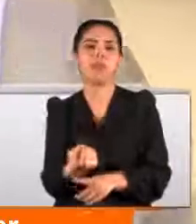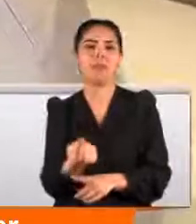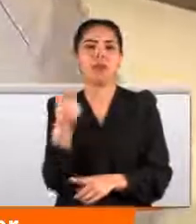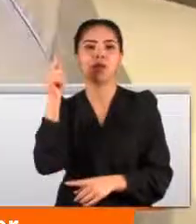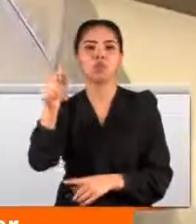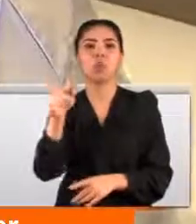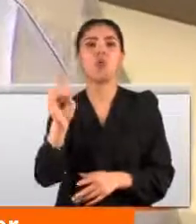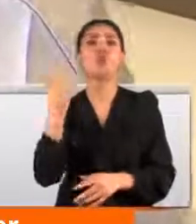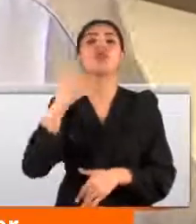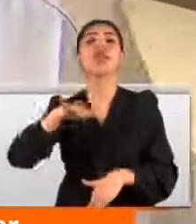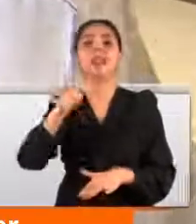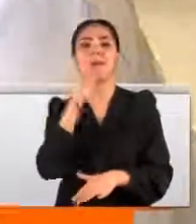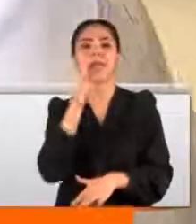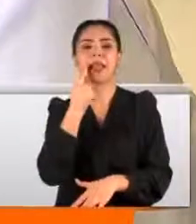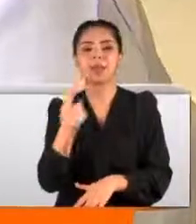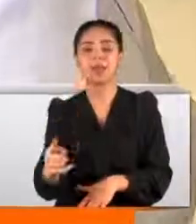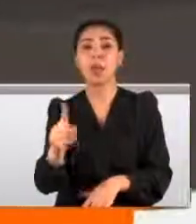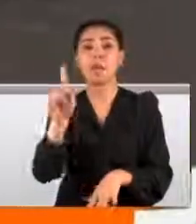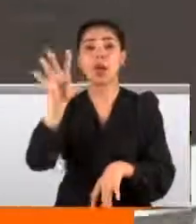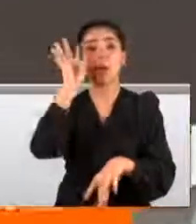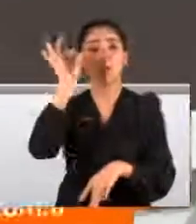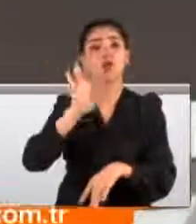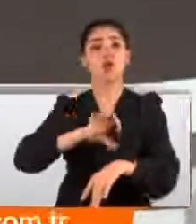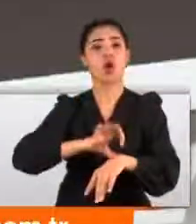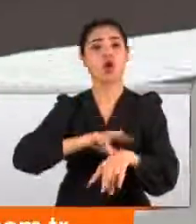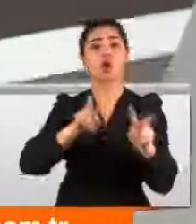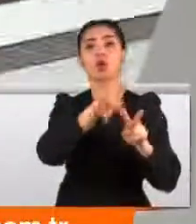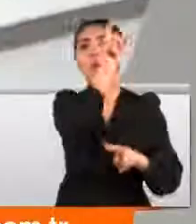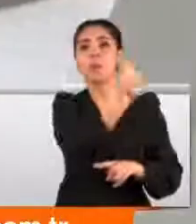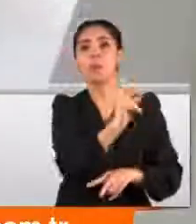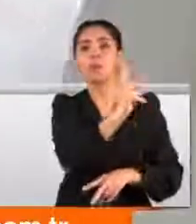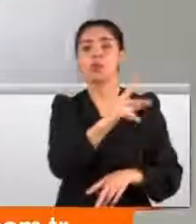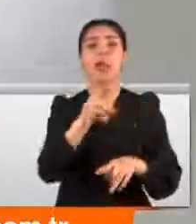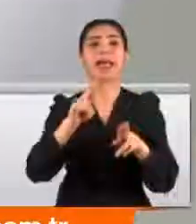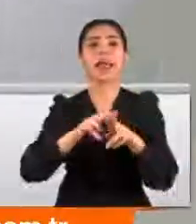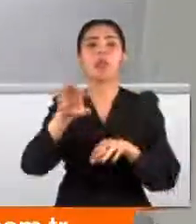but science Professor Doctor Mutlu Demiray summarized it with these words that how he turned back his stage four patient